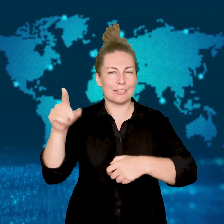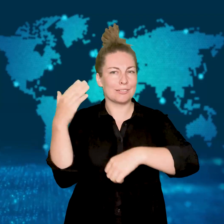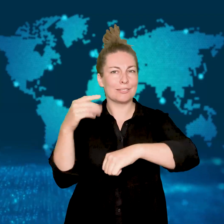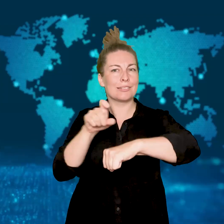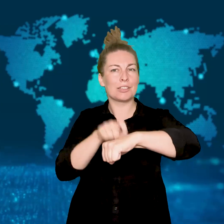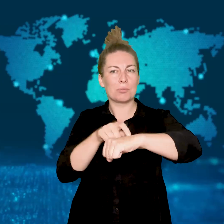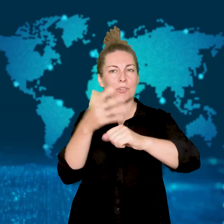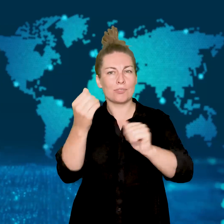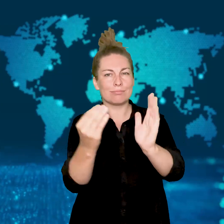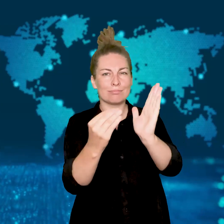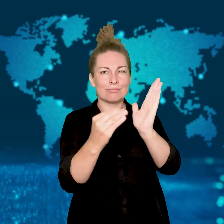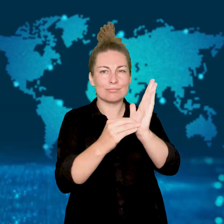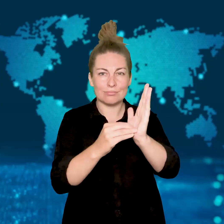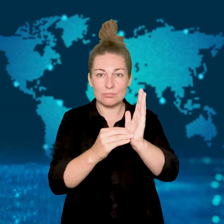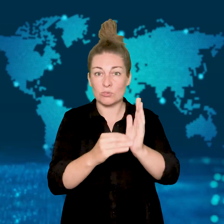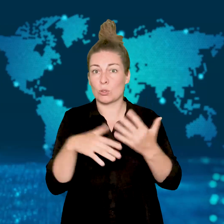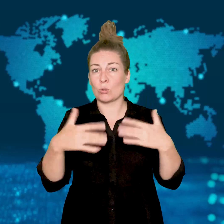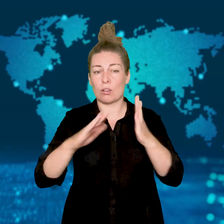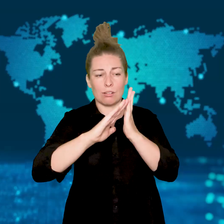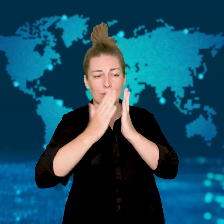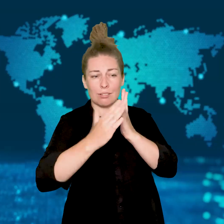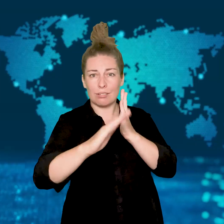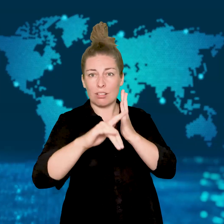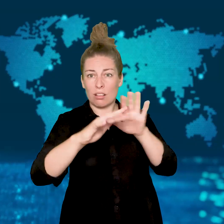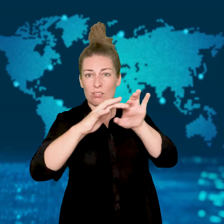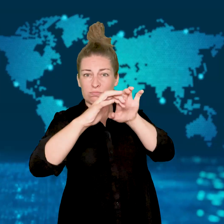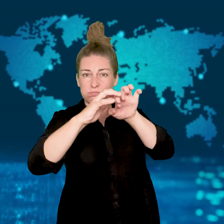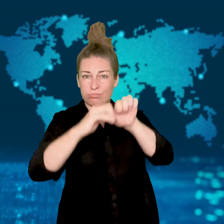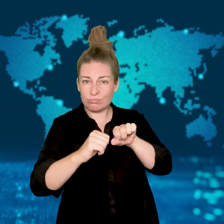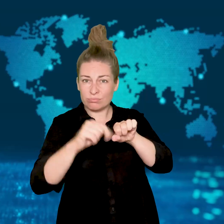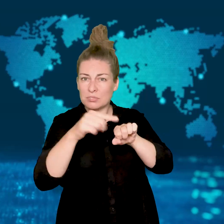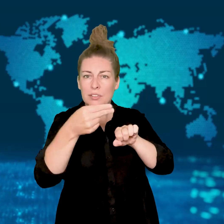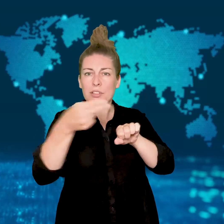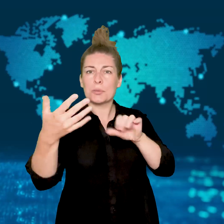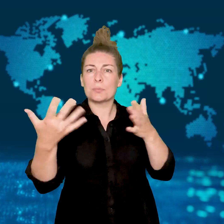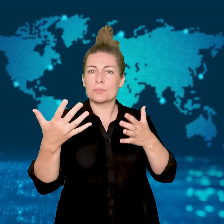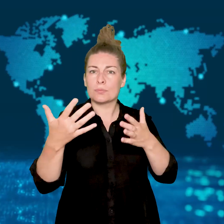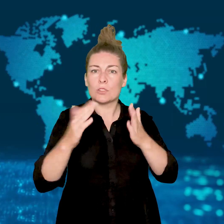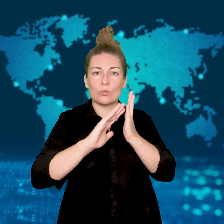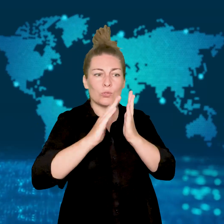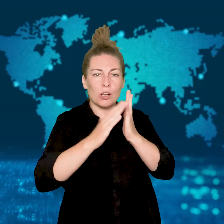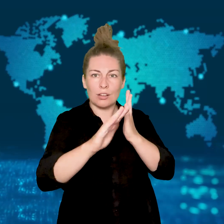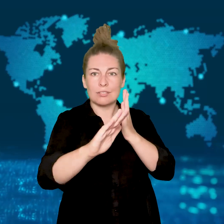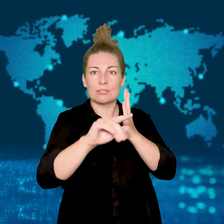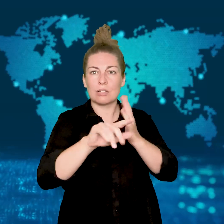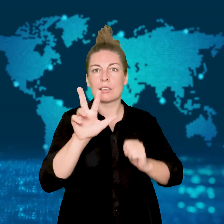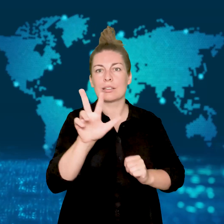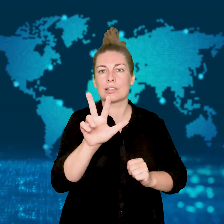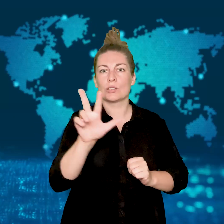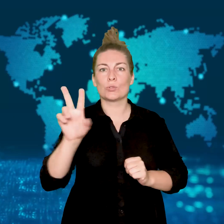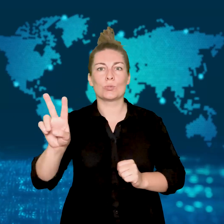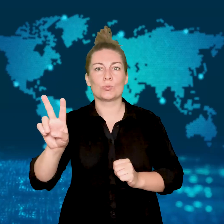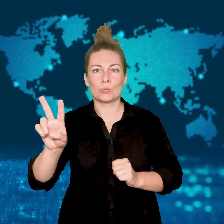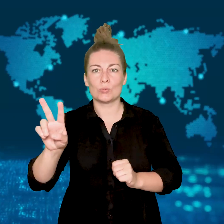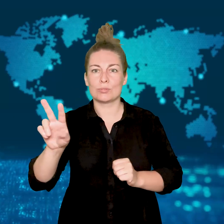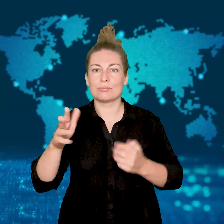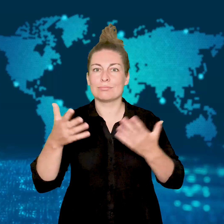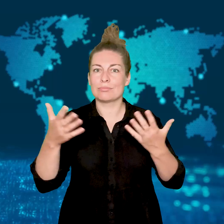The section damaged is a portion called the "32nd Great Wall"